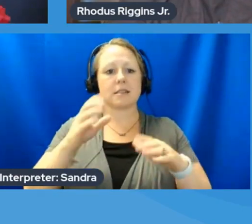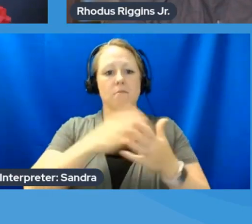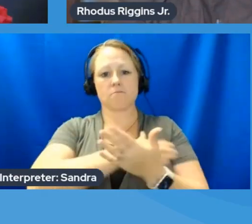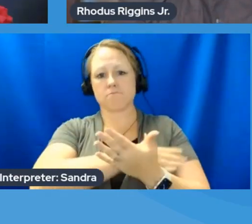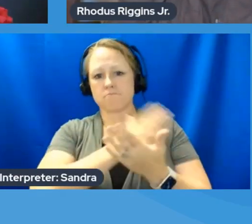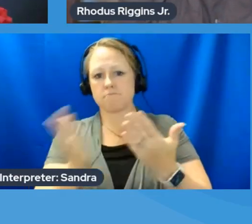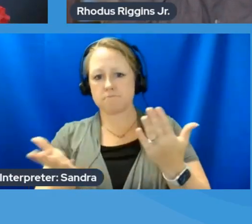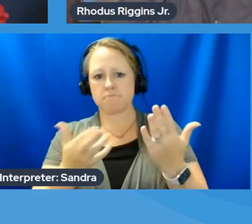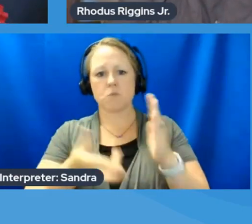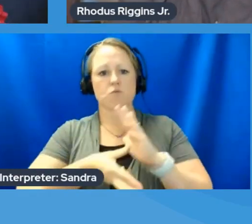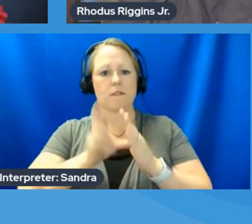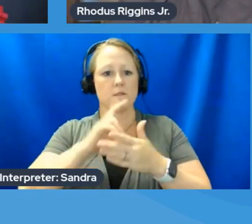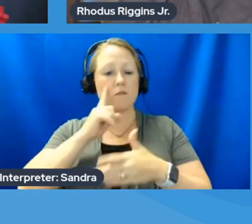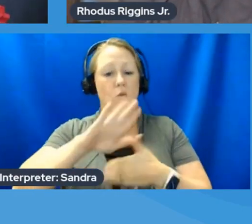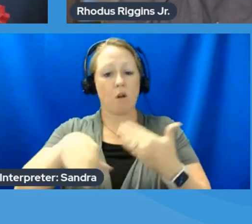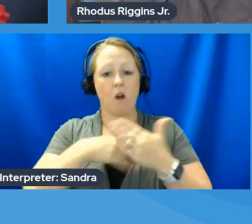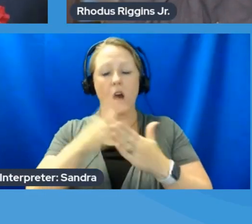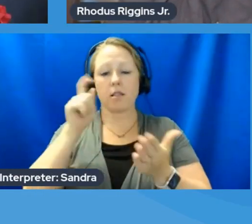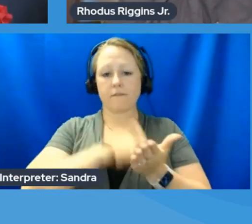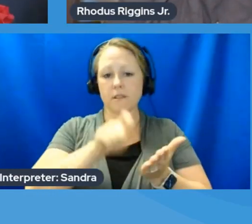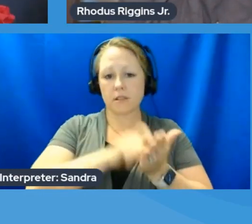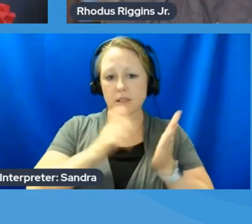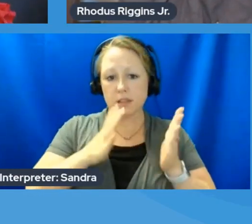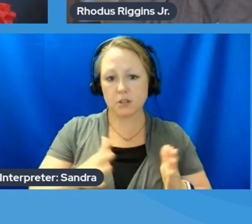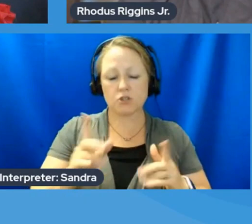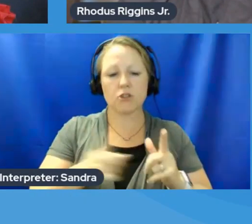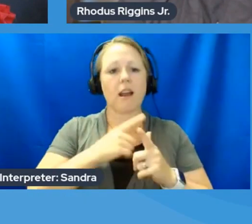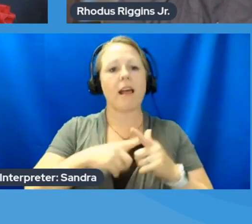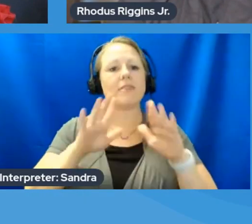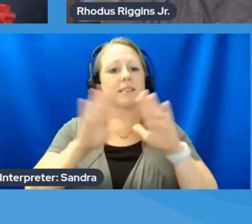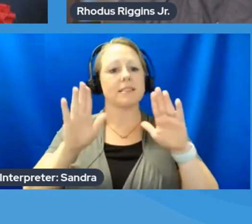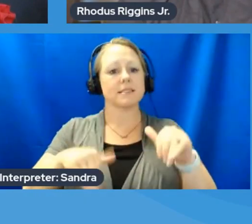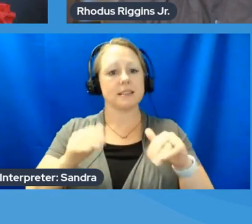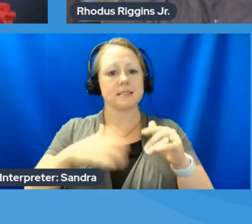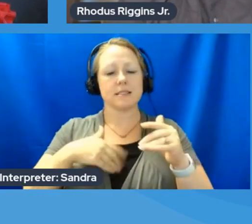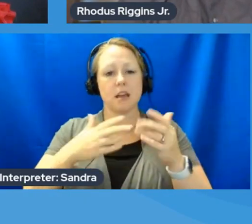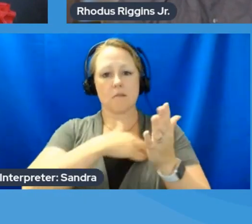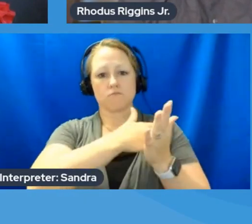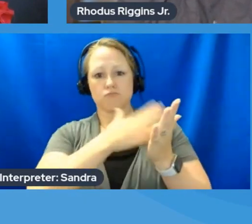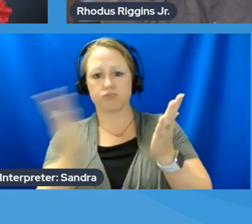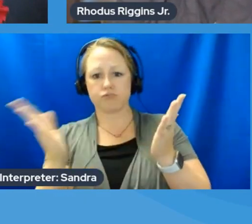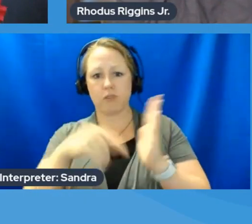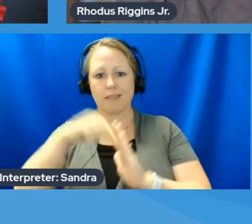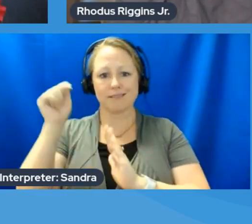and the systematic breadth and depth review of the State Early Learning Guidelines